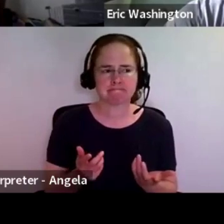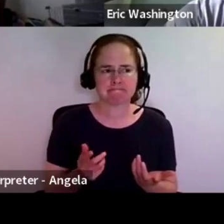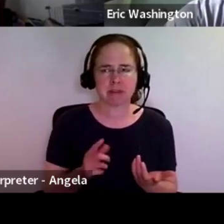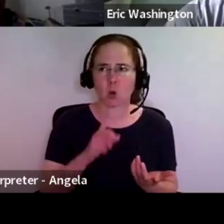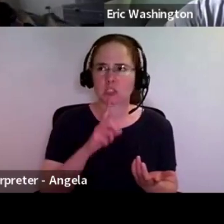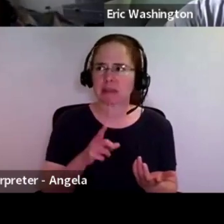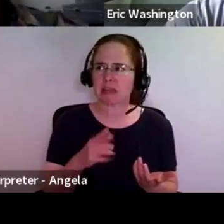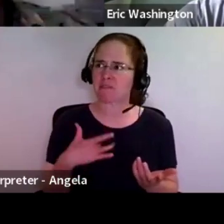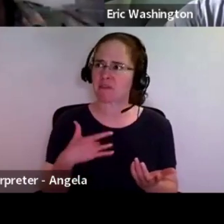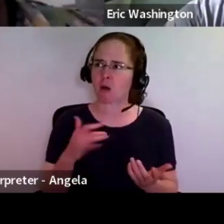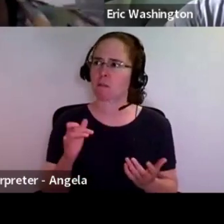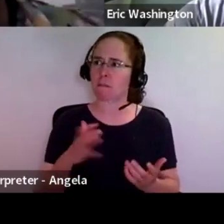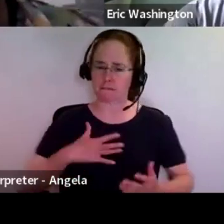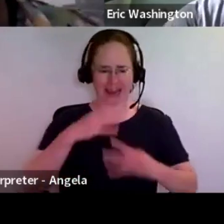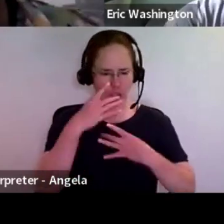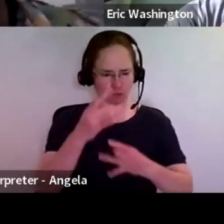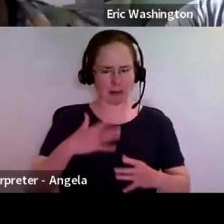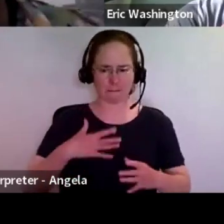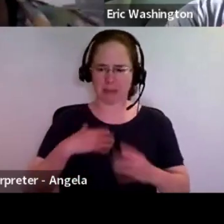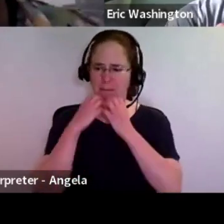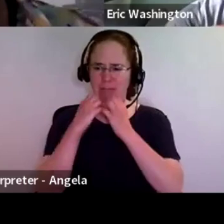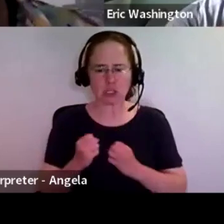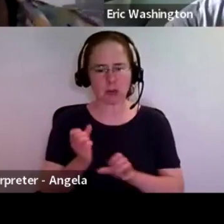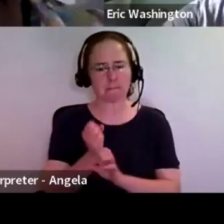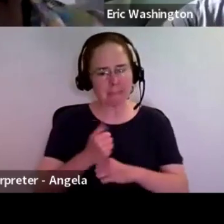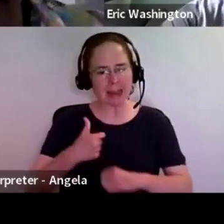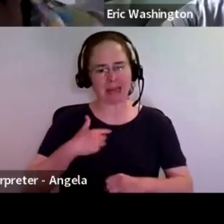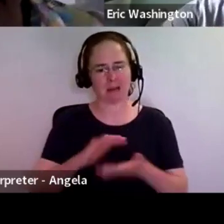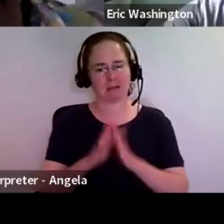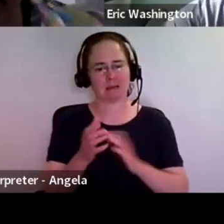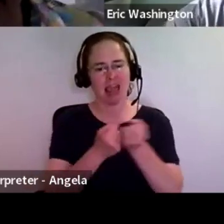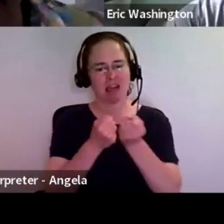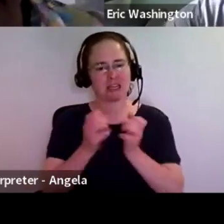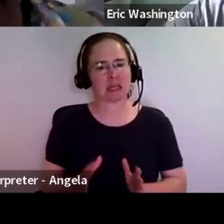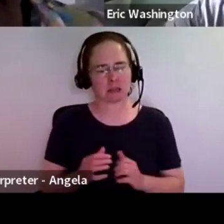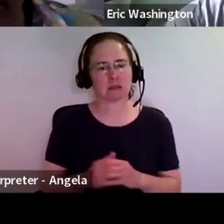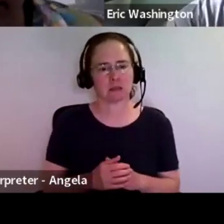end was my interest and passion that made me an advocate. And it was one of those things where I realized I'd always, kind of, in